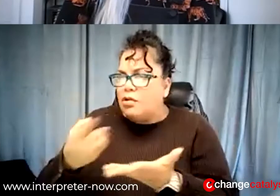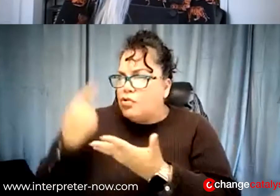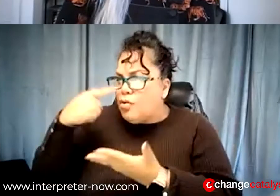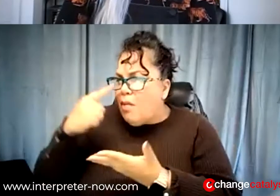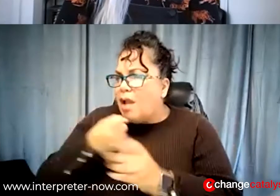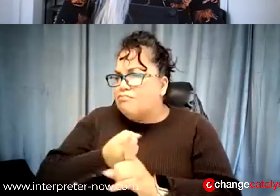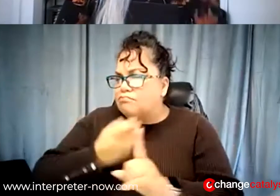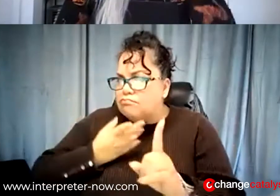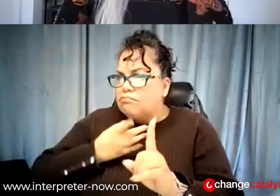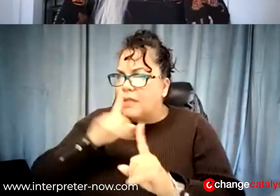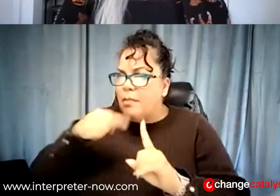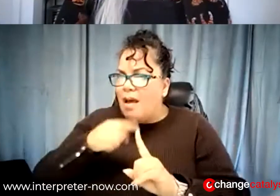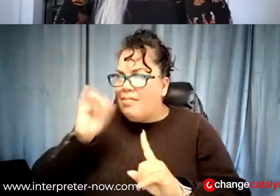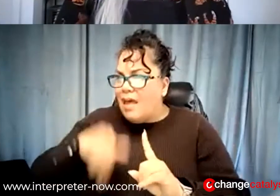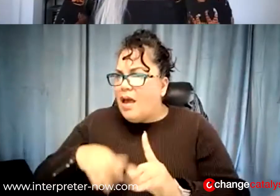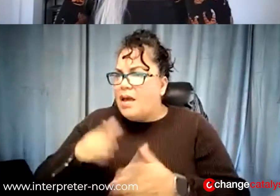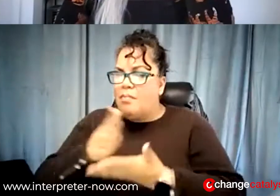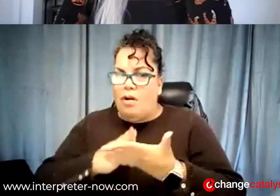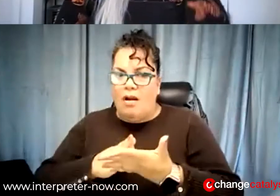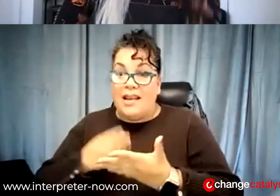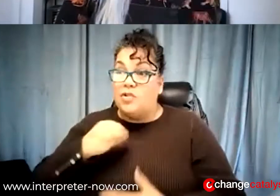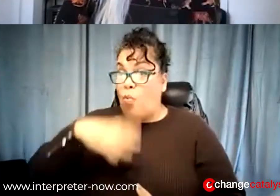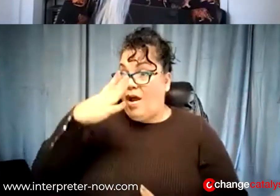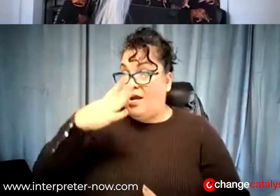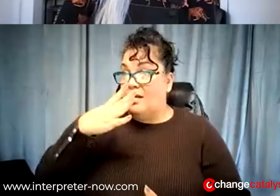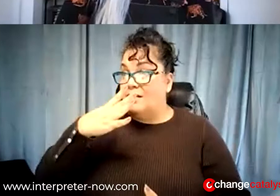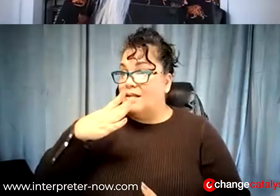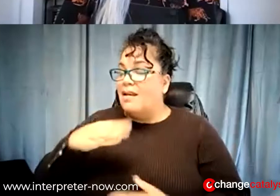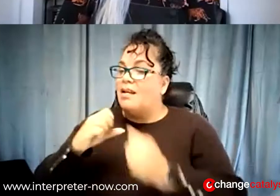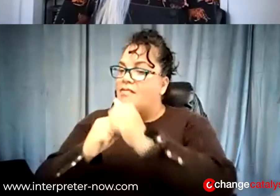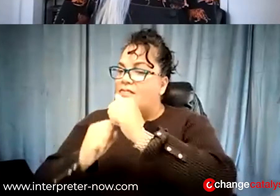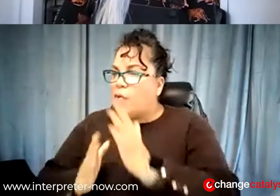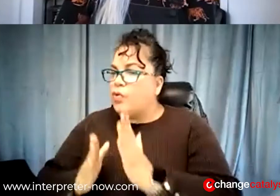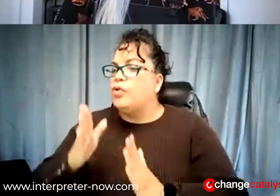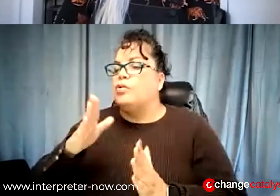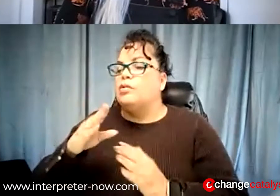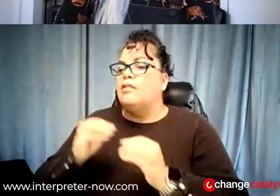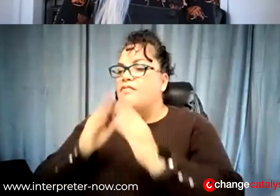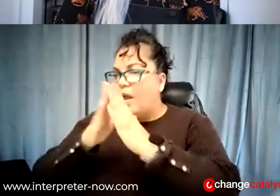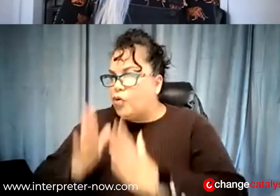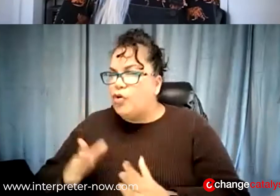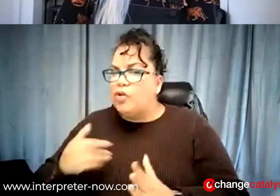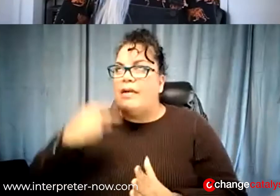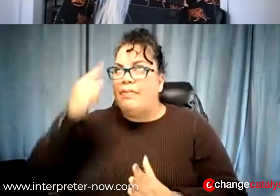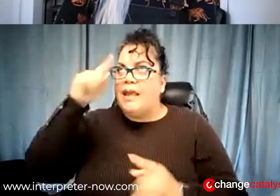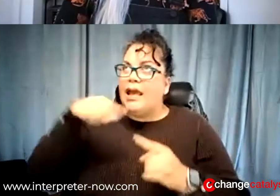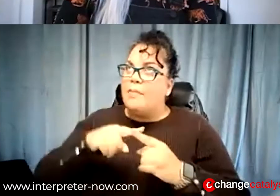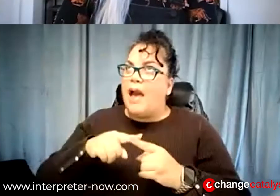Both as White founders building a platform but intentionally thinking about intersectionality